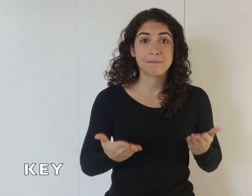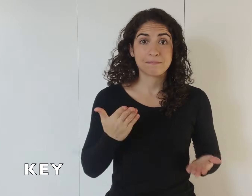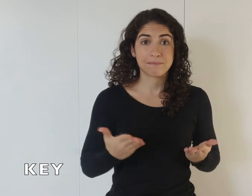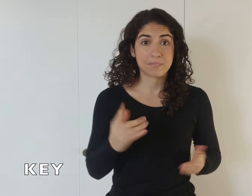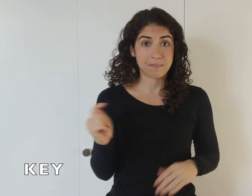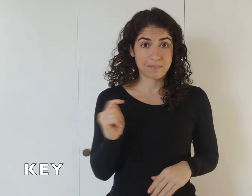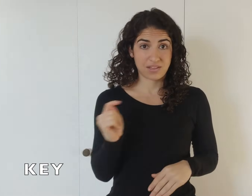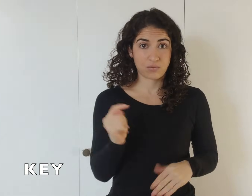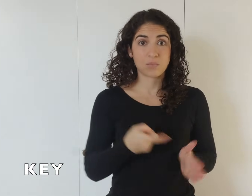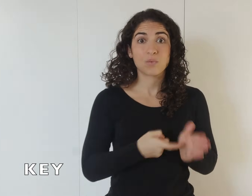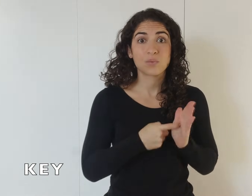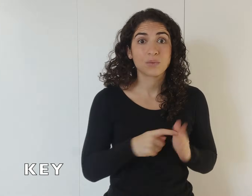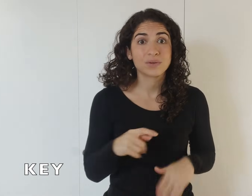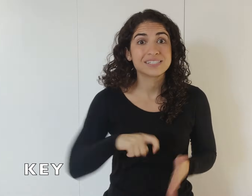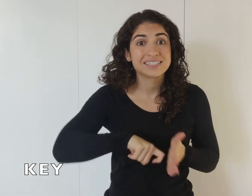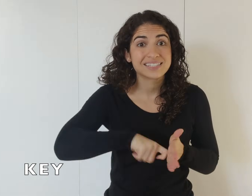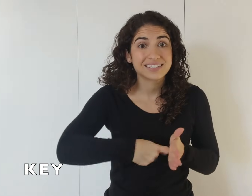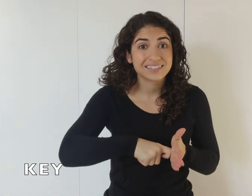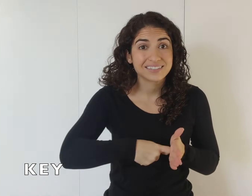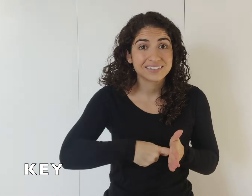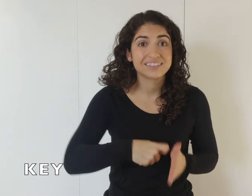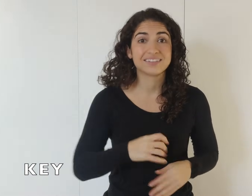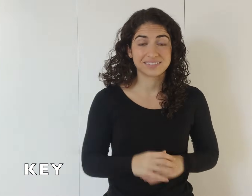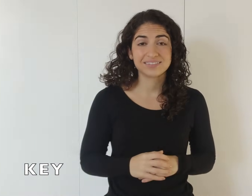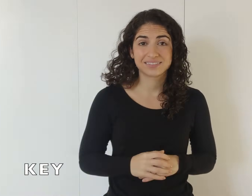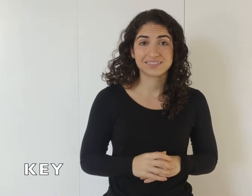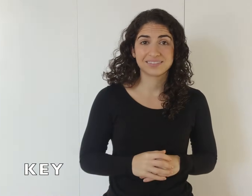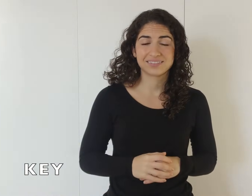Maybe the bathroom requires a key!